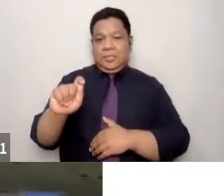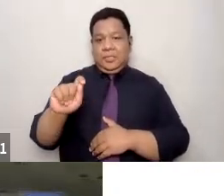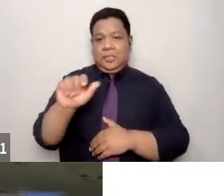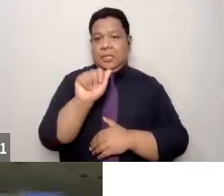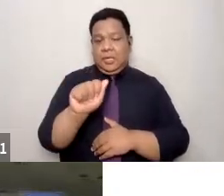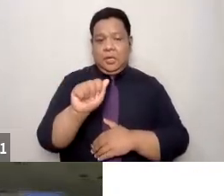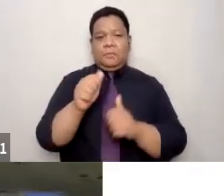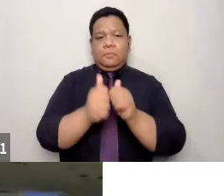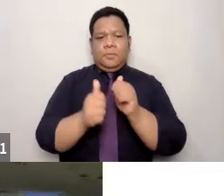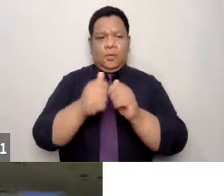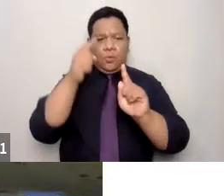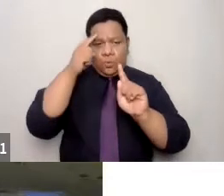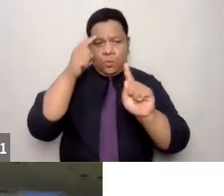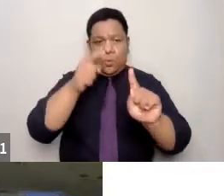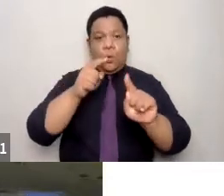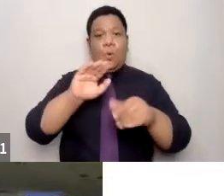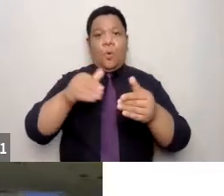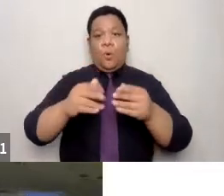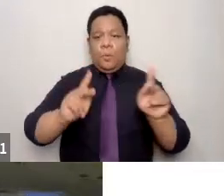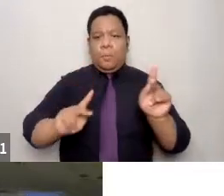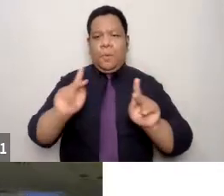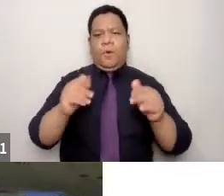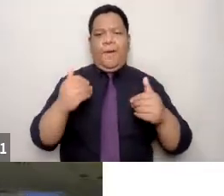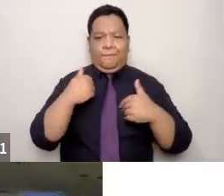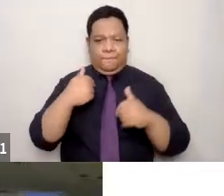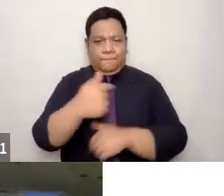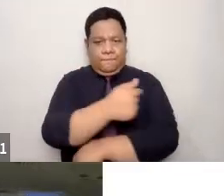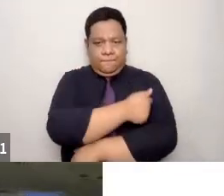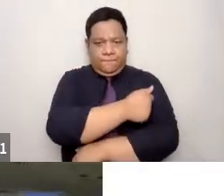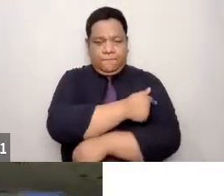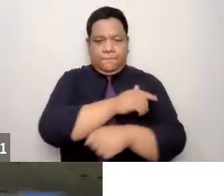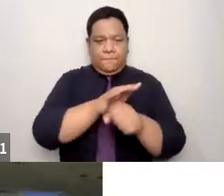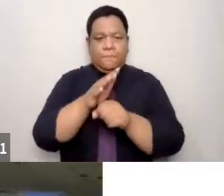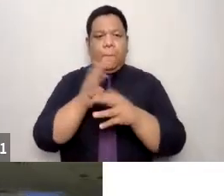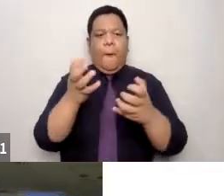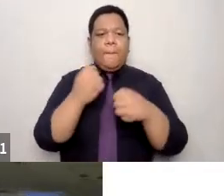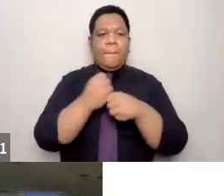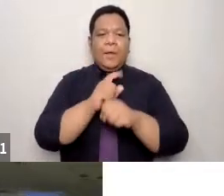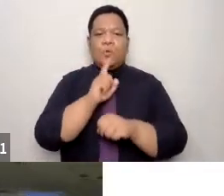So again it’s a global initiative to ensure fair and equitable access to COVID-19 vaccines.